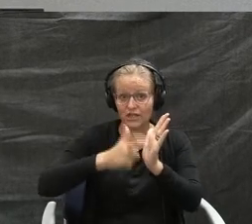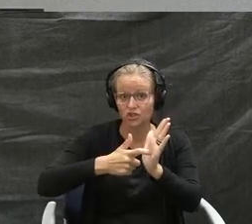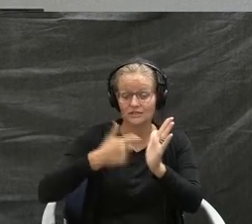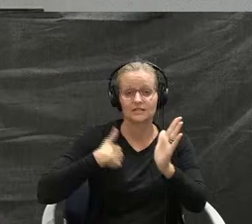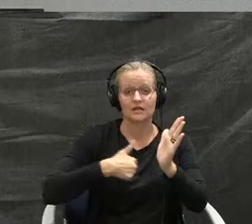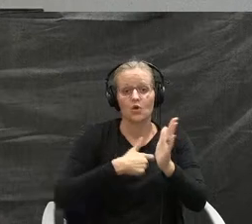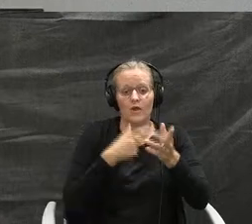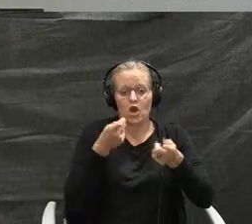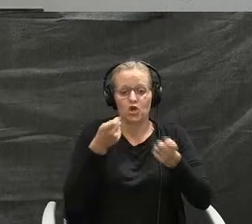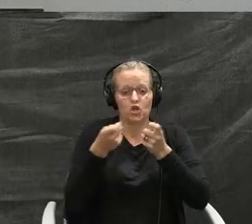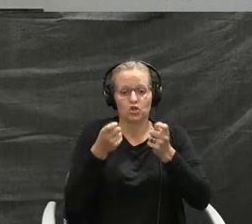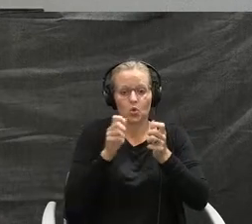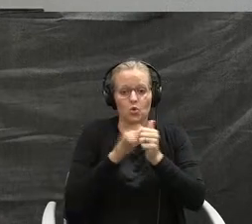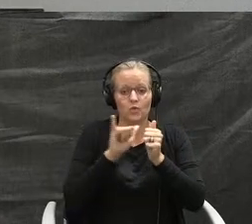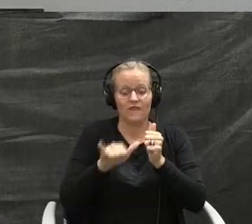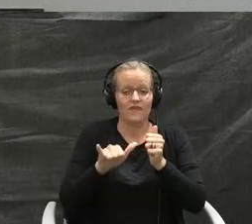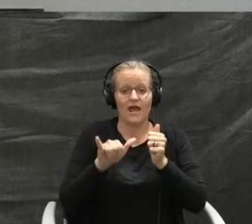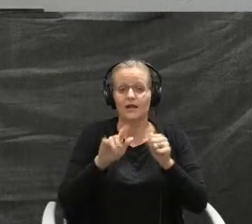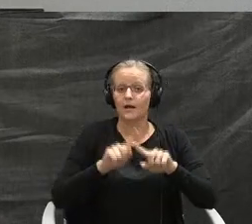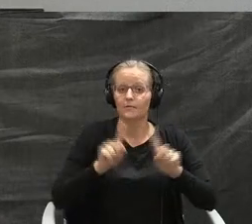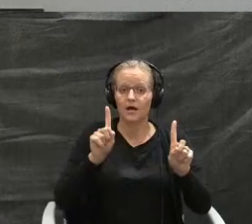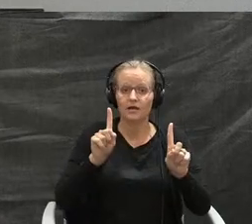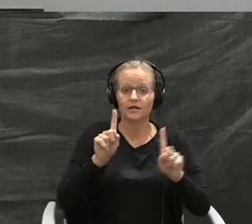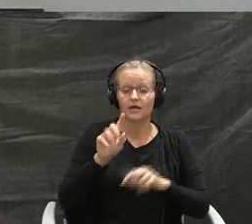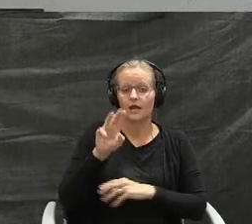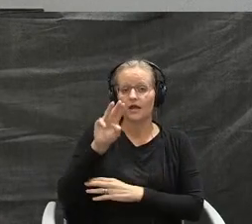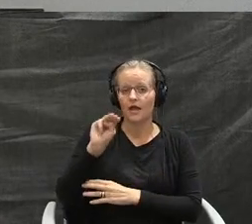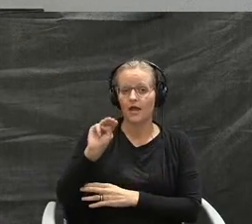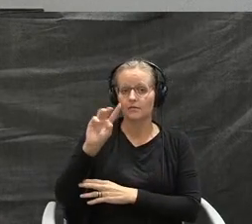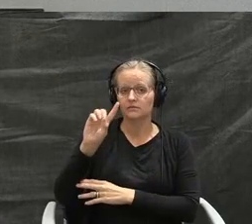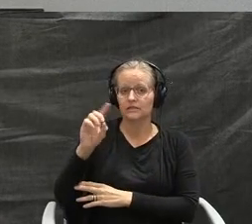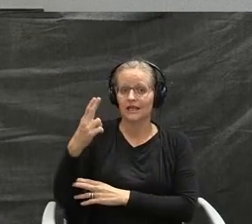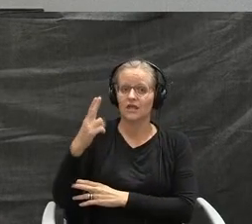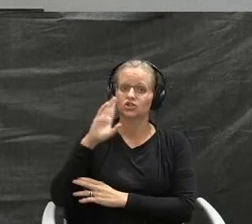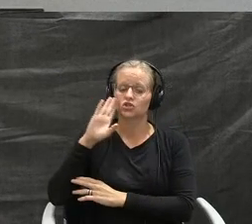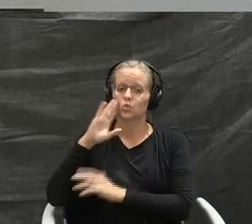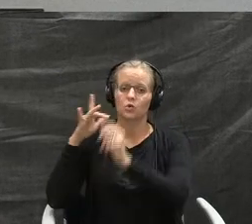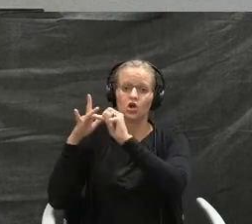Department of Health will guide us in each case, and because